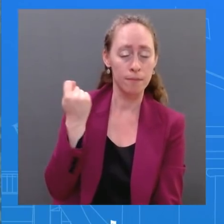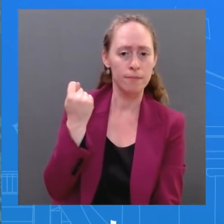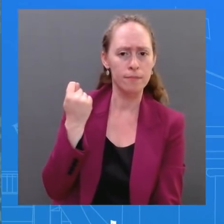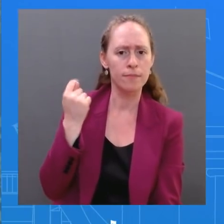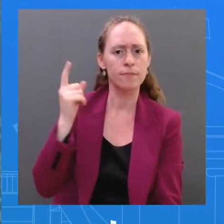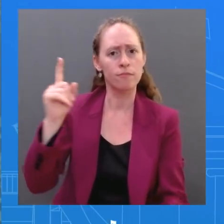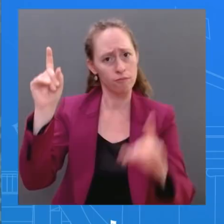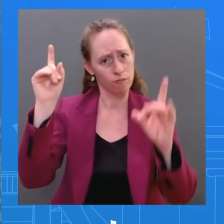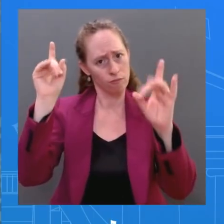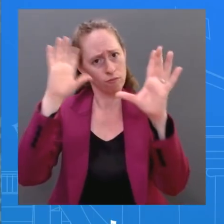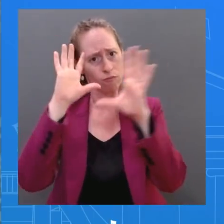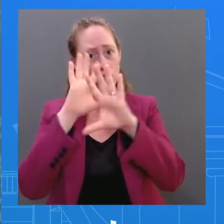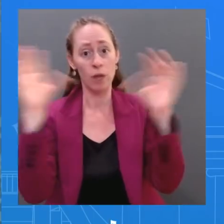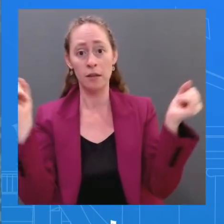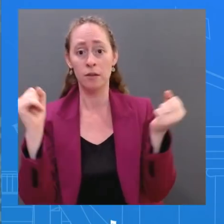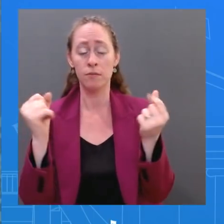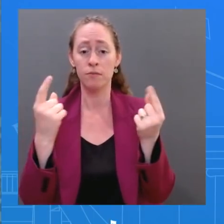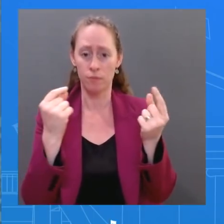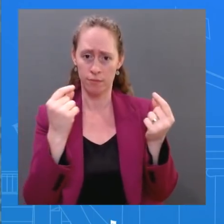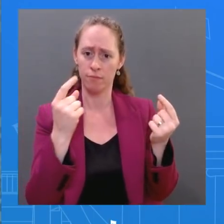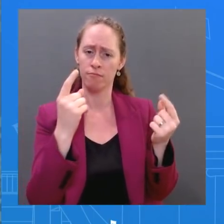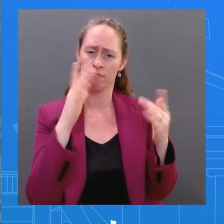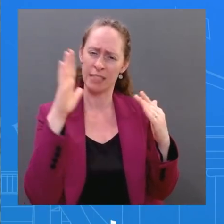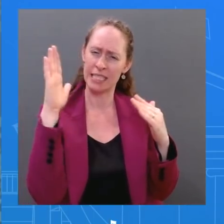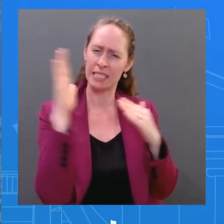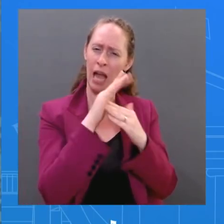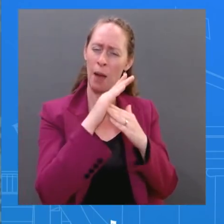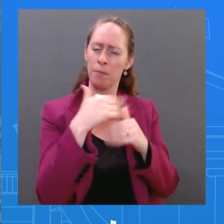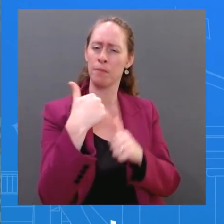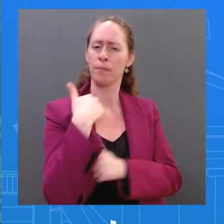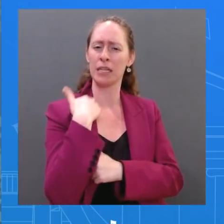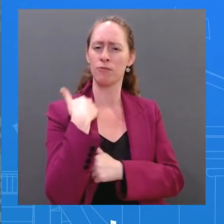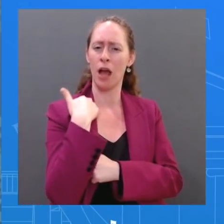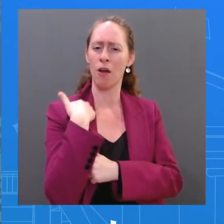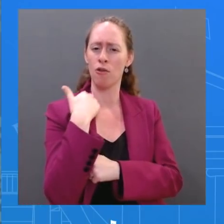to four Vietnam veterans -- recognition that was very, very long overdue.